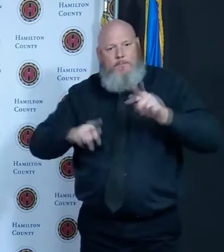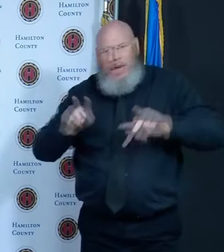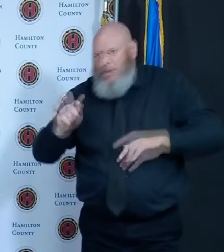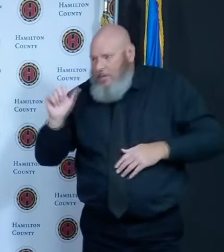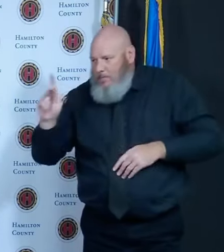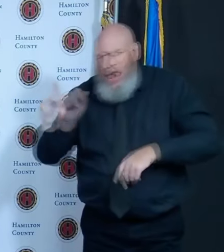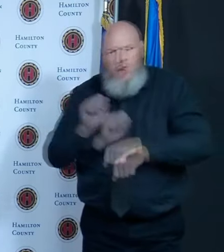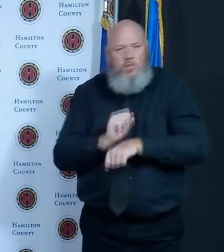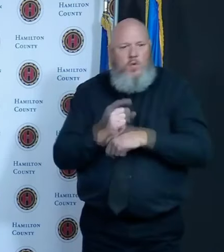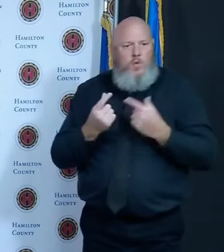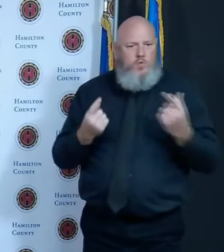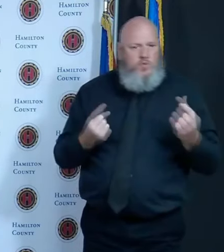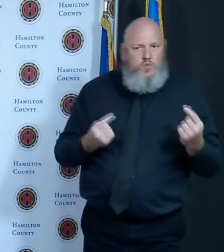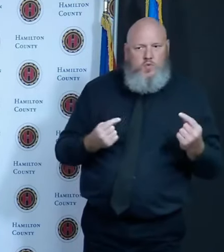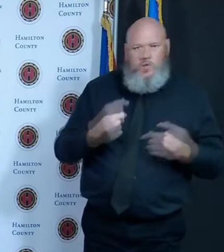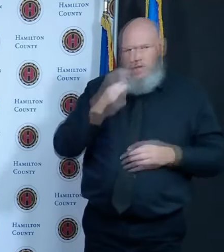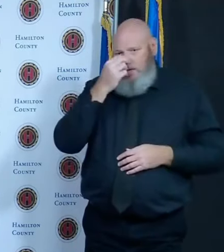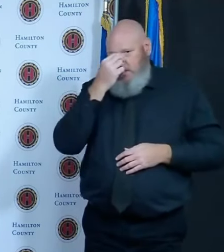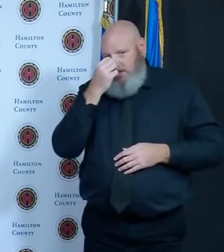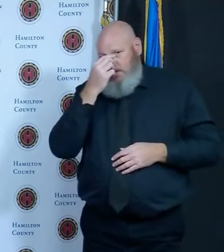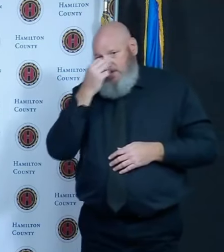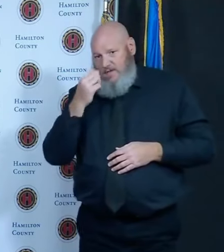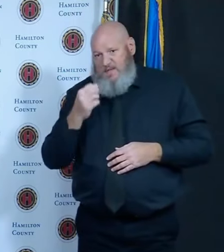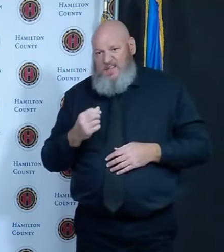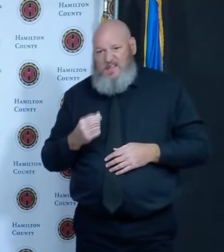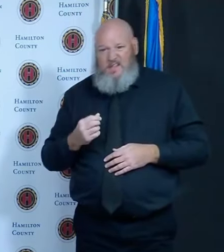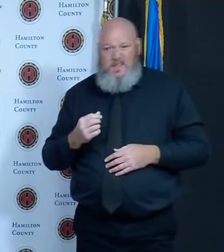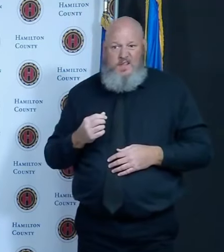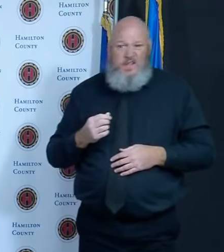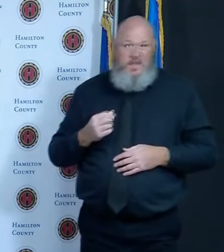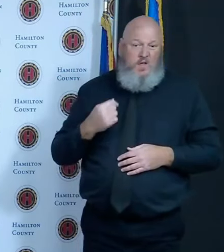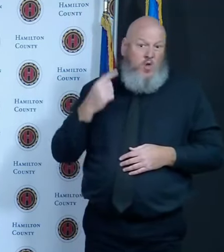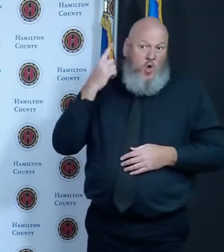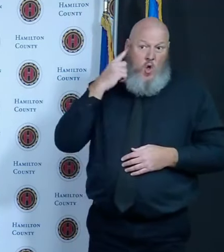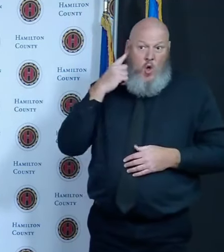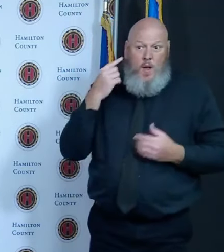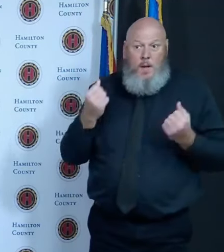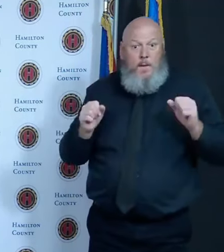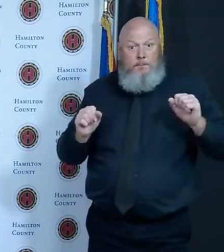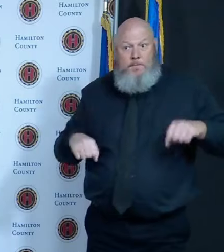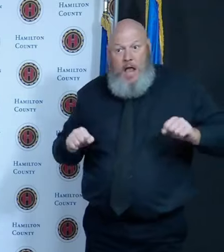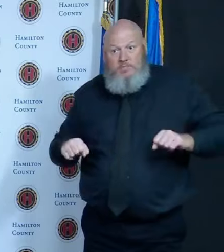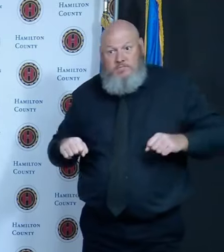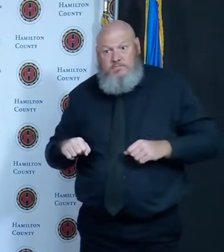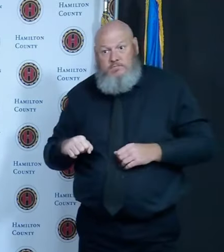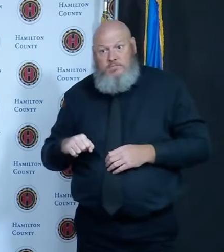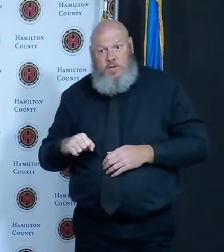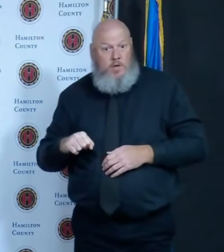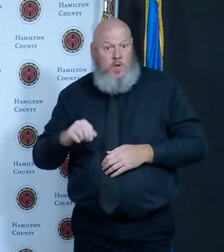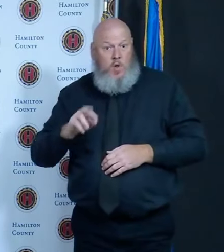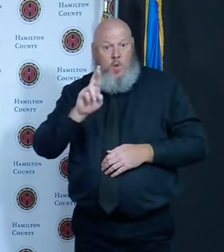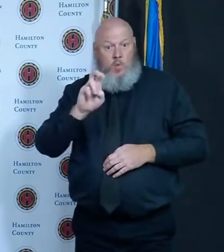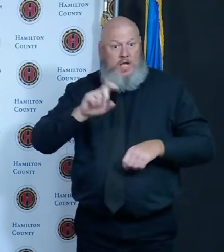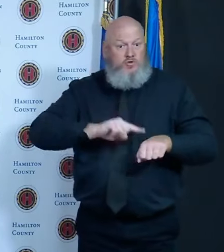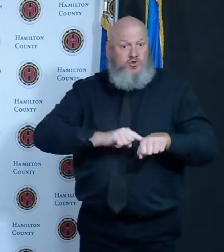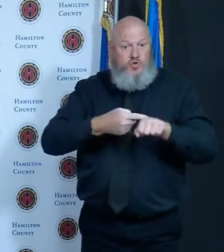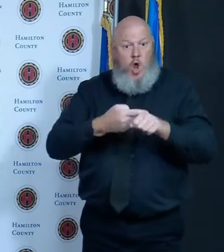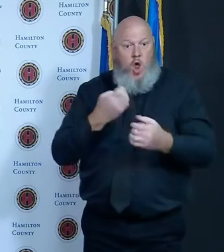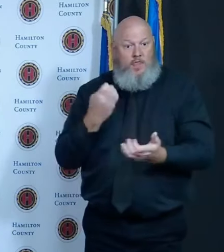and Eric referenced before the work that the African American Chamber is doing with other groups that's certainly one of the efforts that Eric and many of us